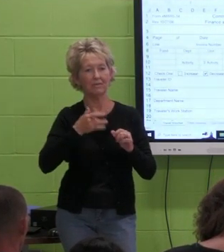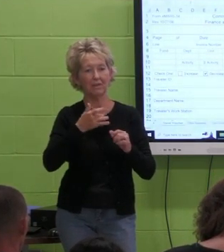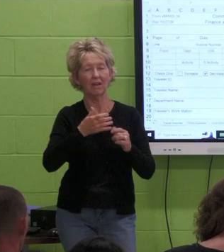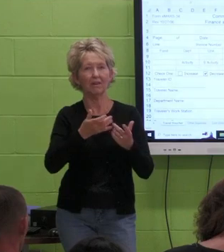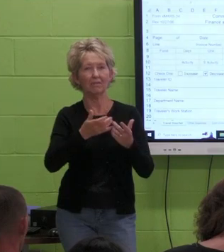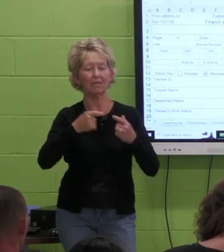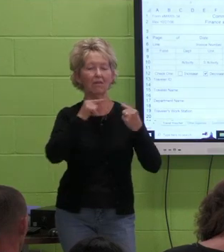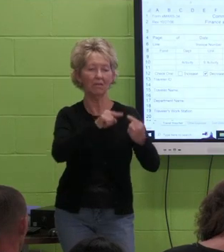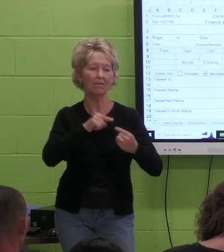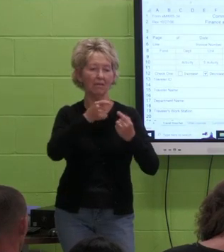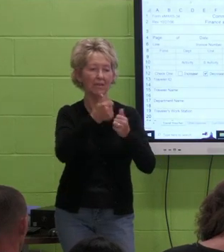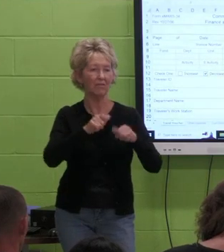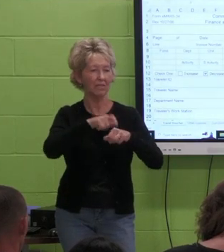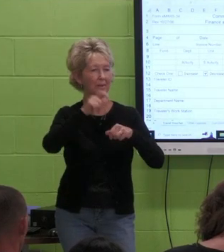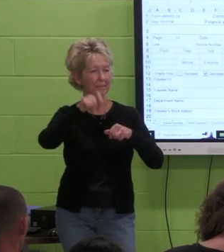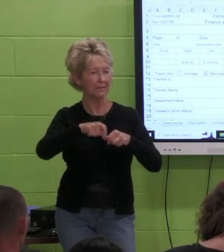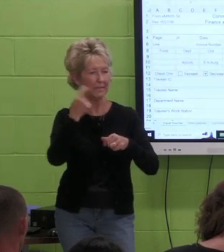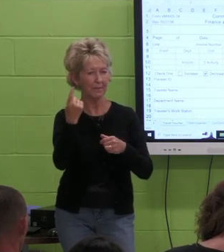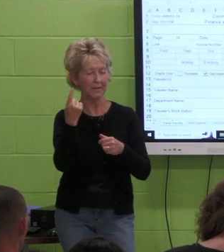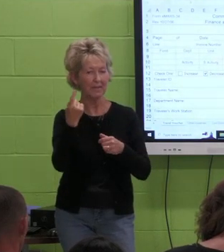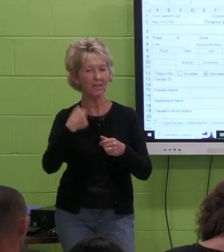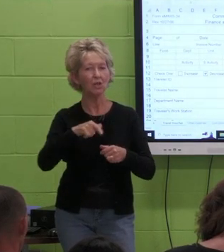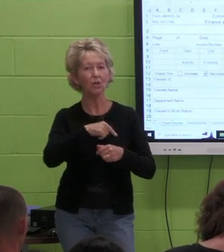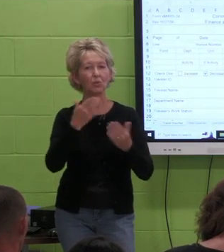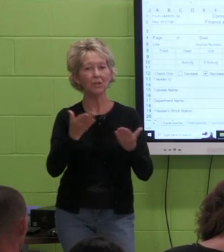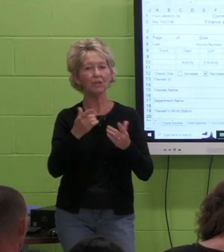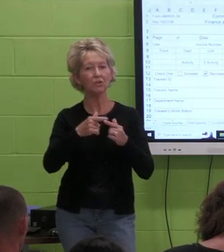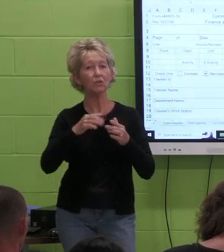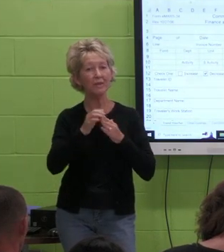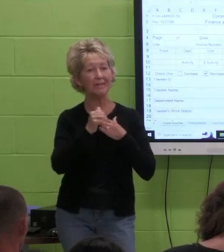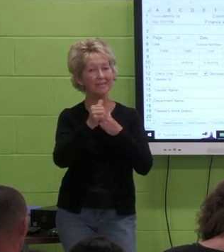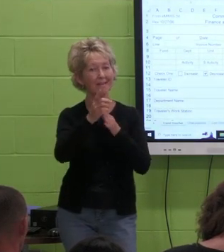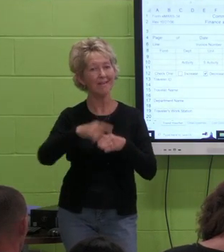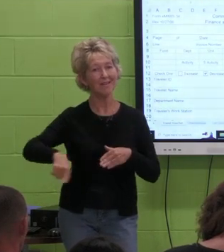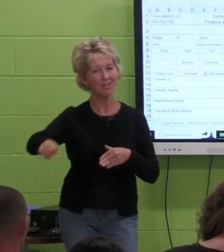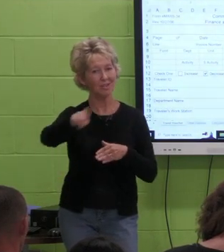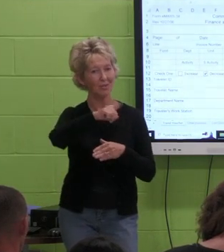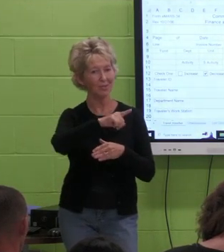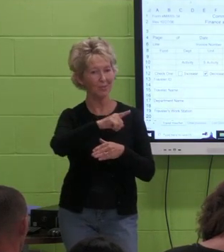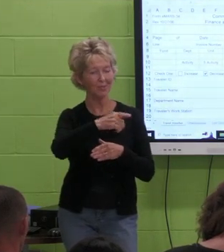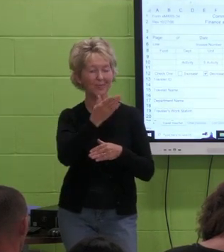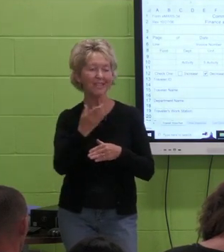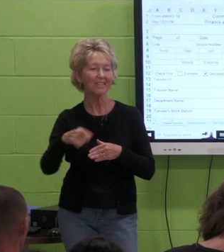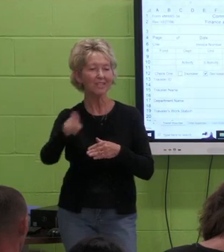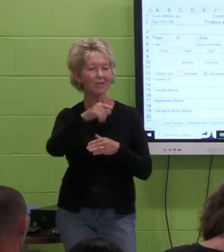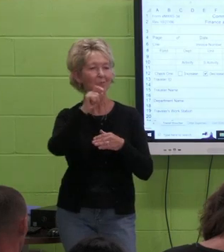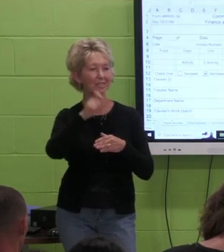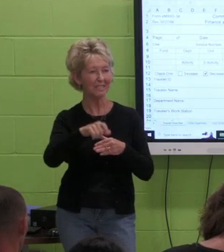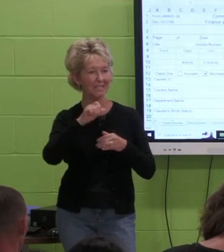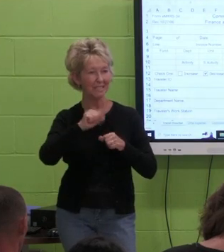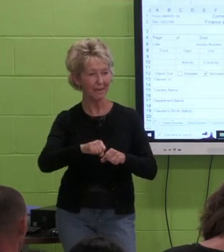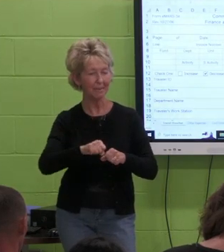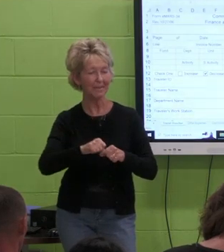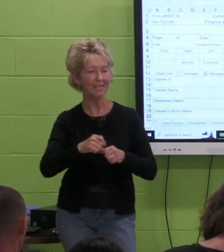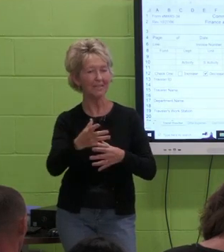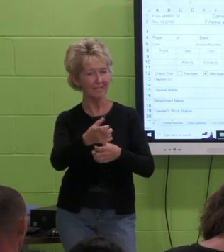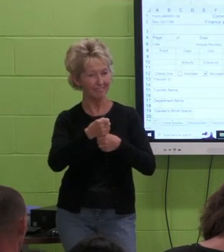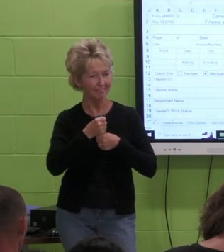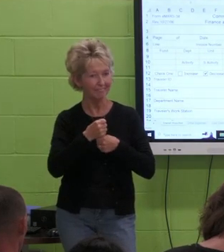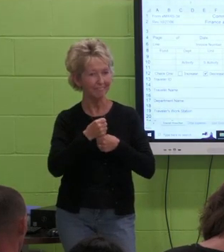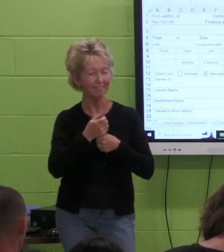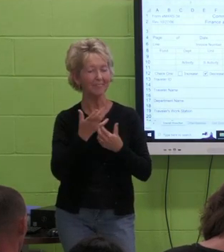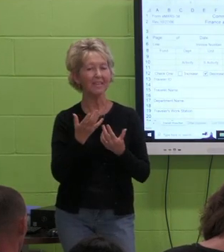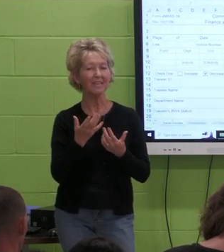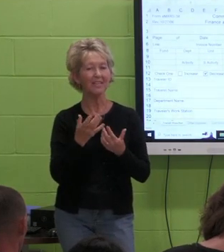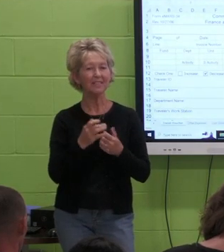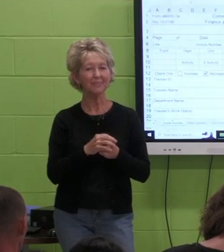something we are here to try to guide you so that the things that you need can be procured um funds